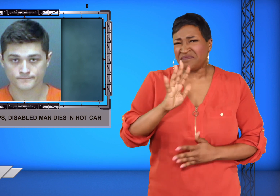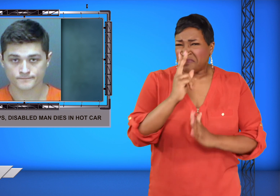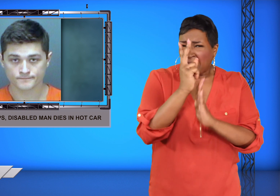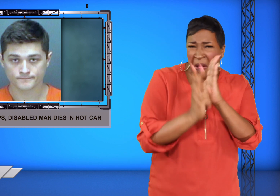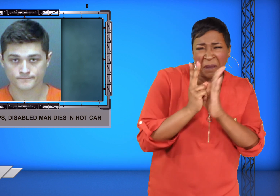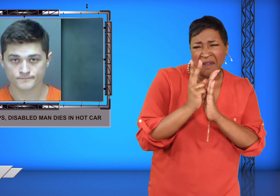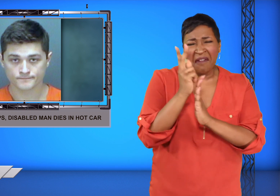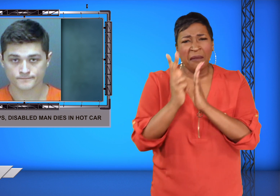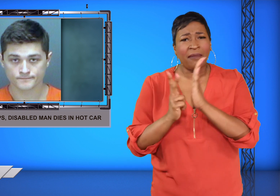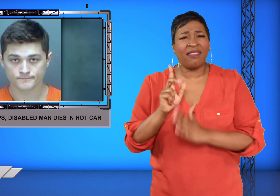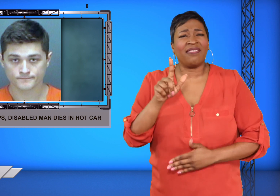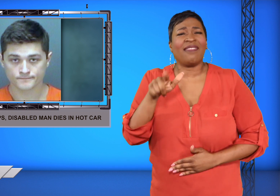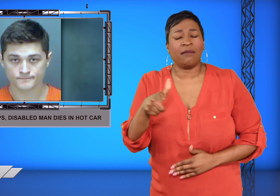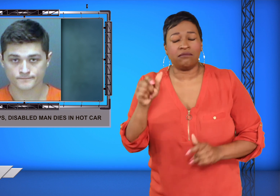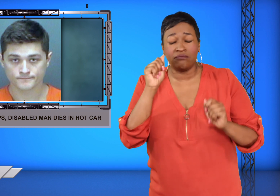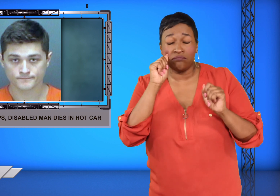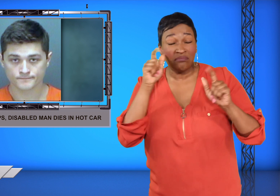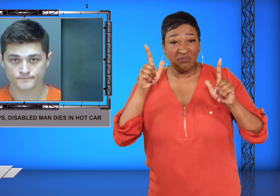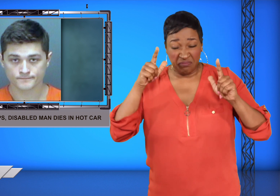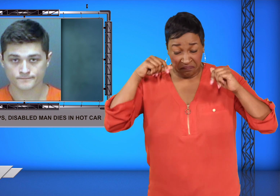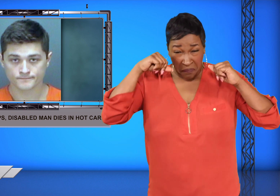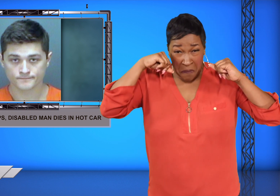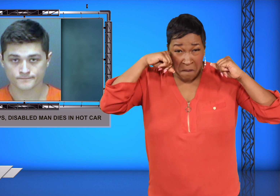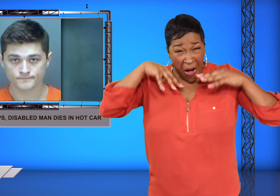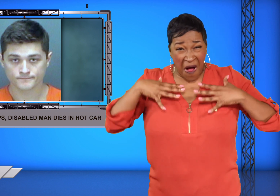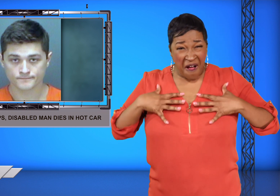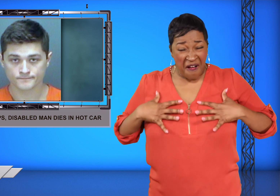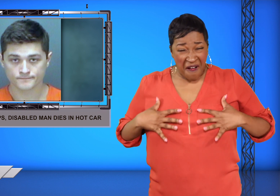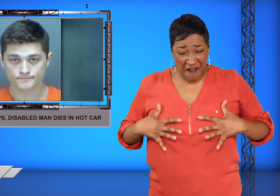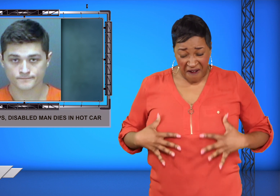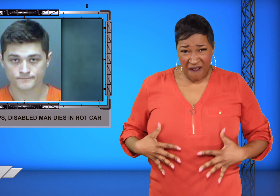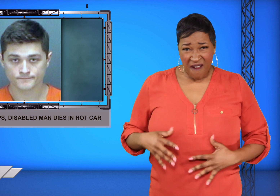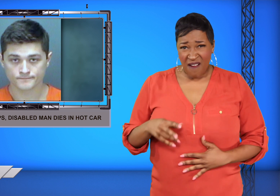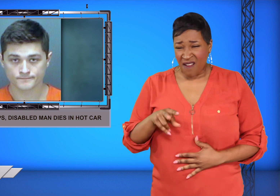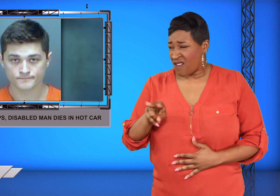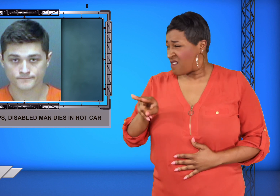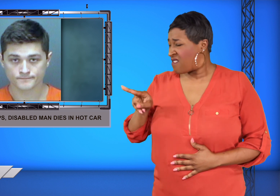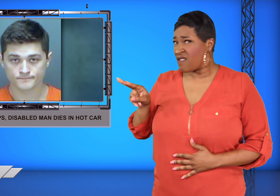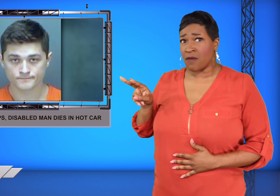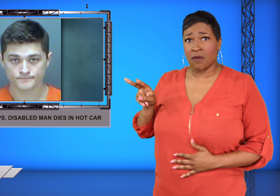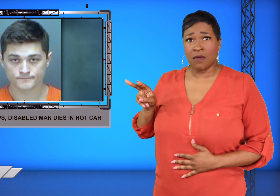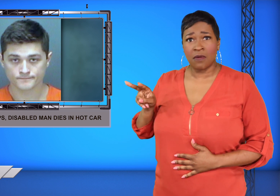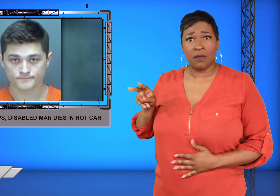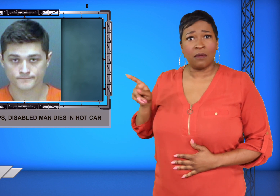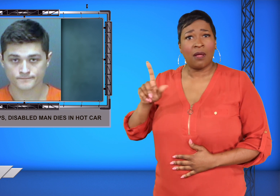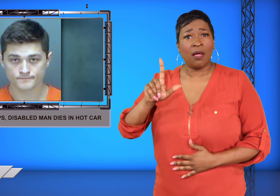When he woke up two to three hours later he was covered in sweat.